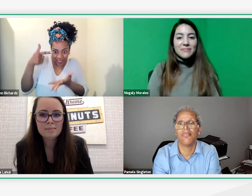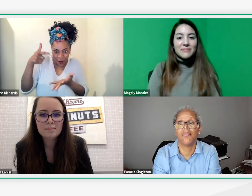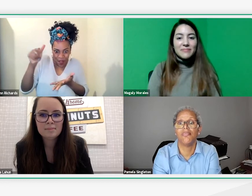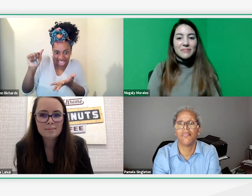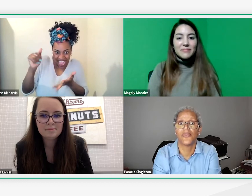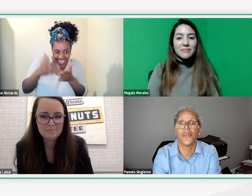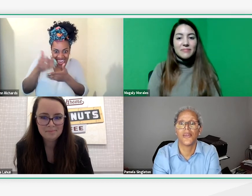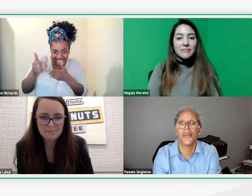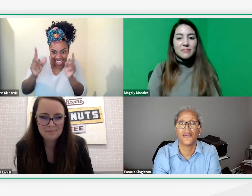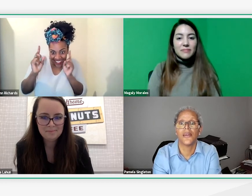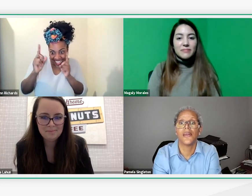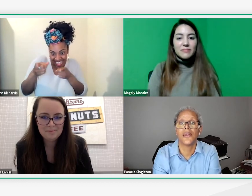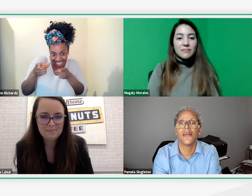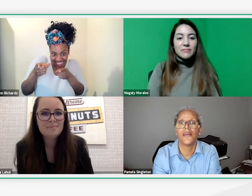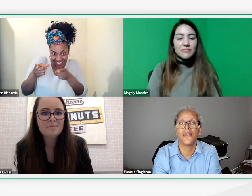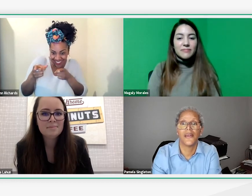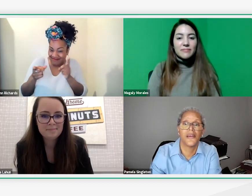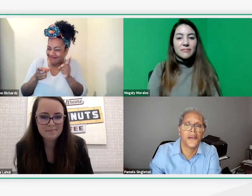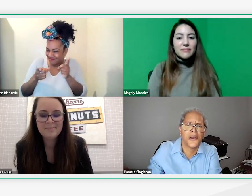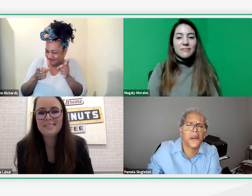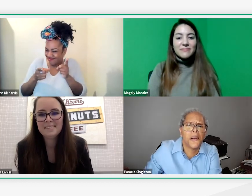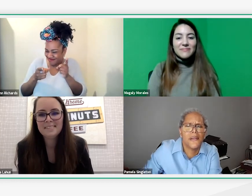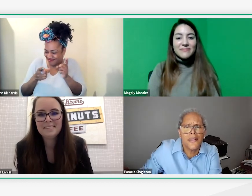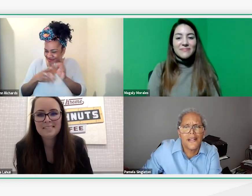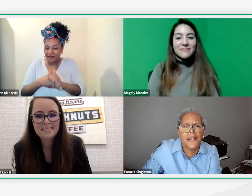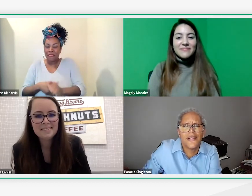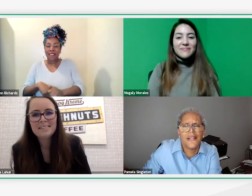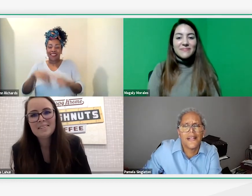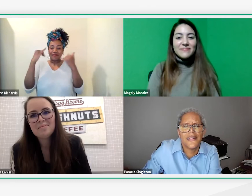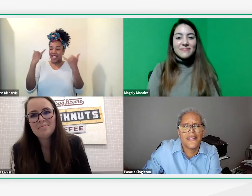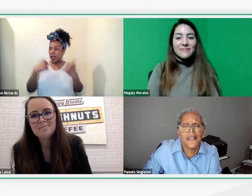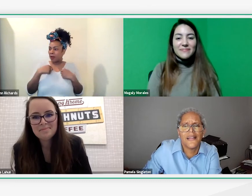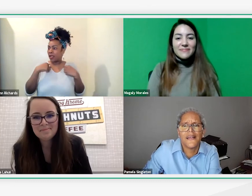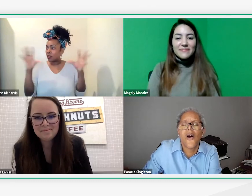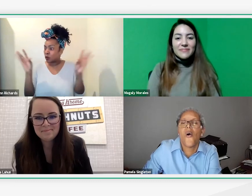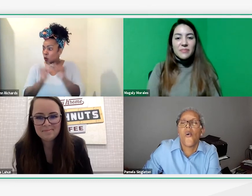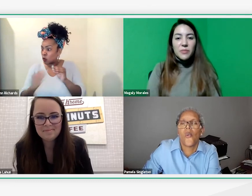now. Let's get to the fun part. We're at the Q&A. I see you out there!